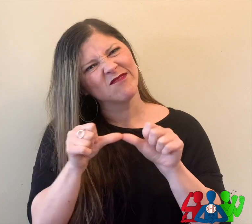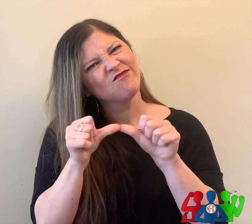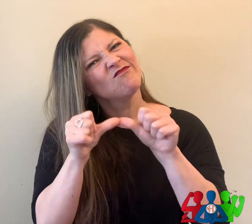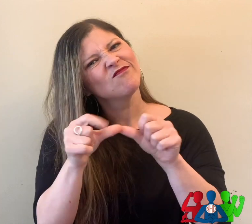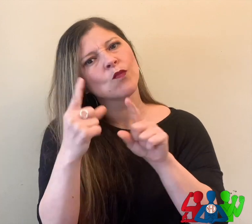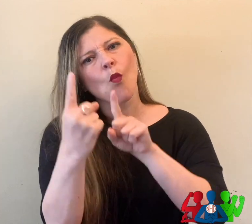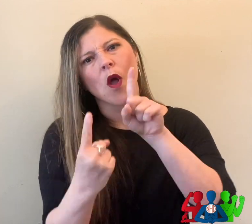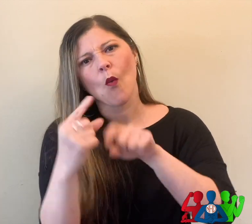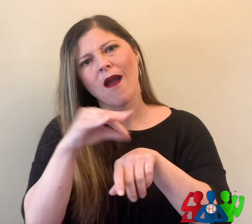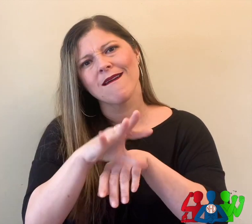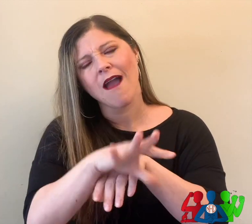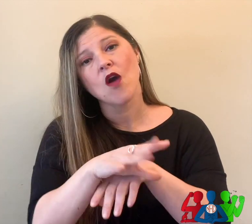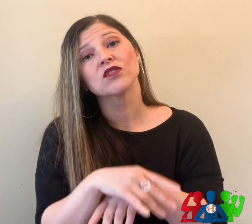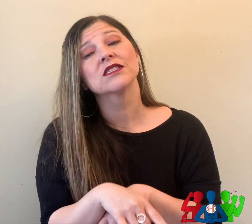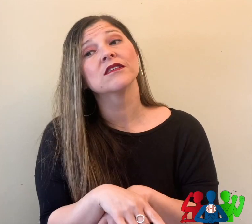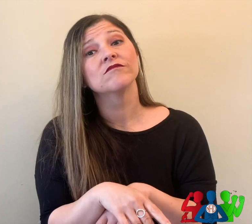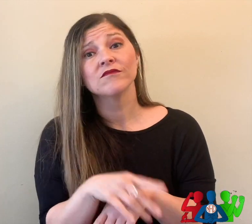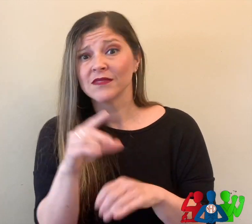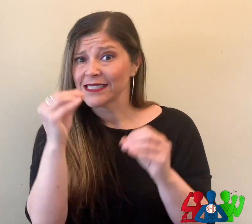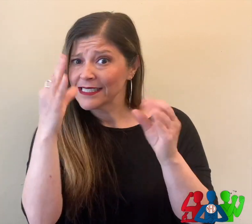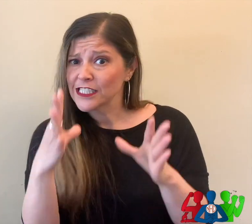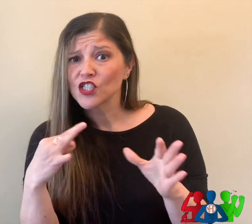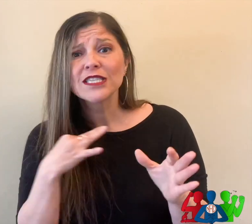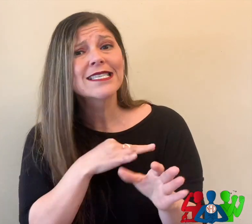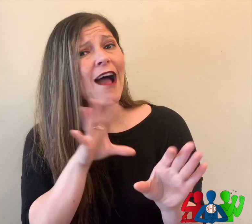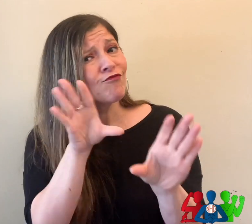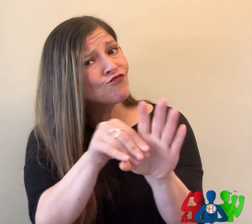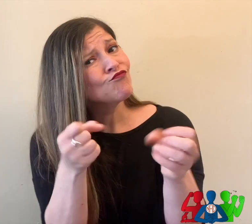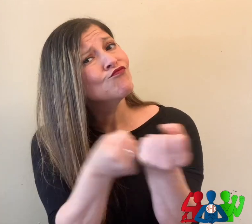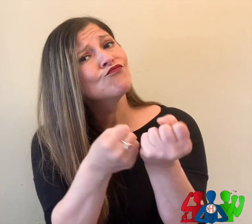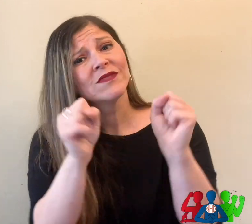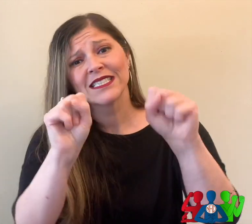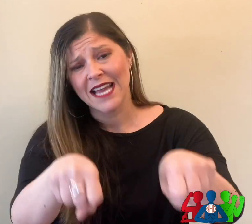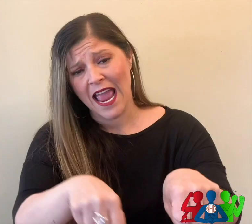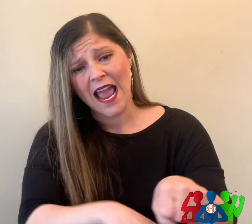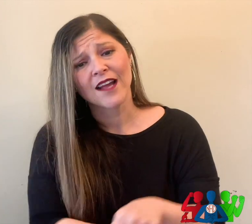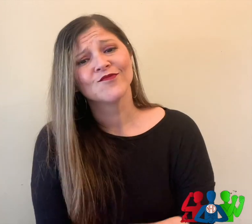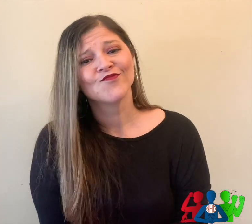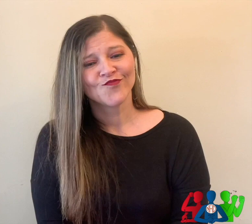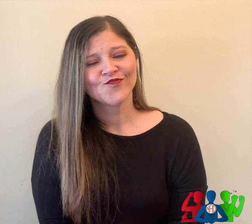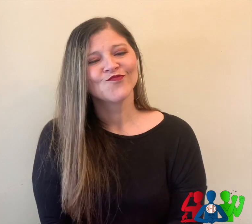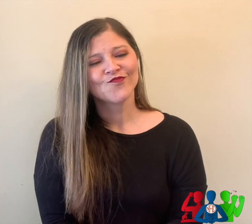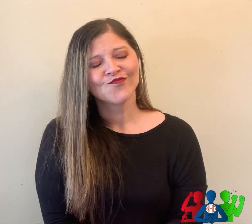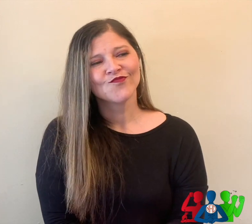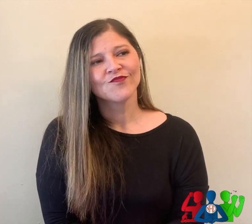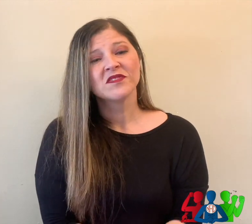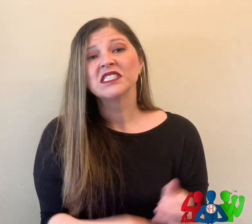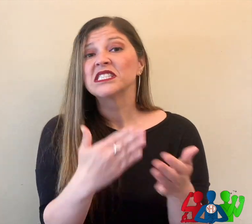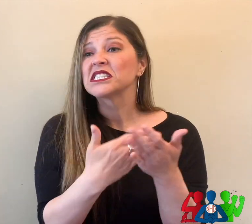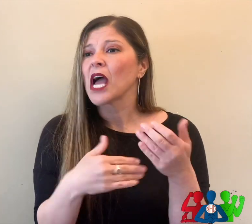independent. Some will continue to struggle and may need some one-on-one support. And you can